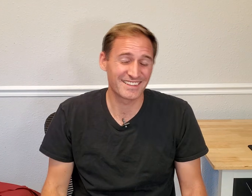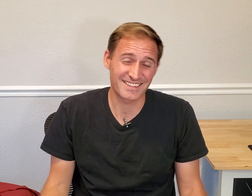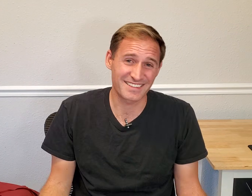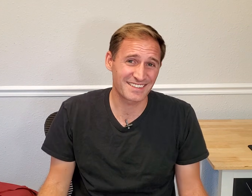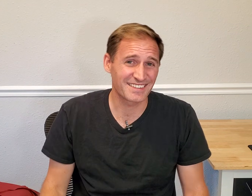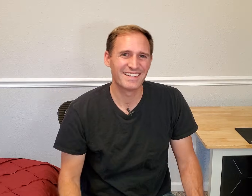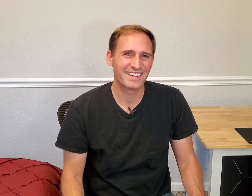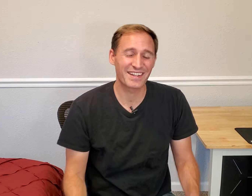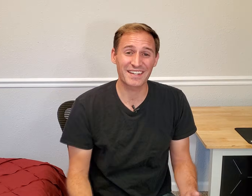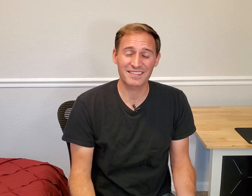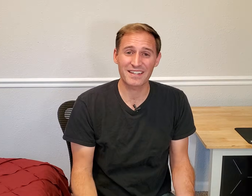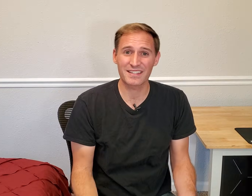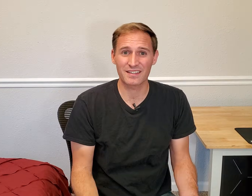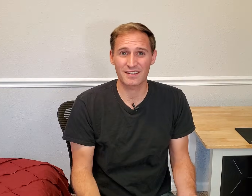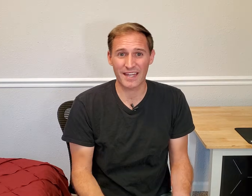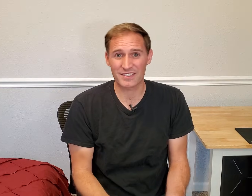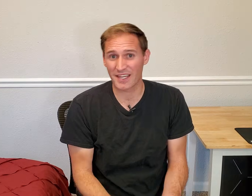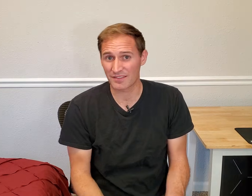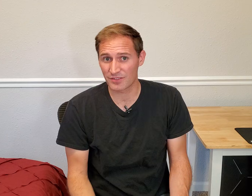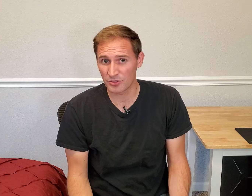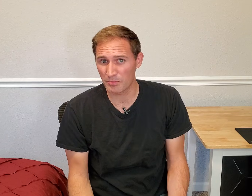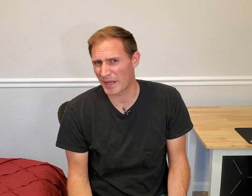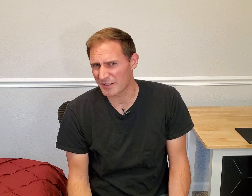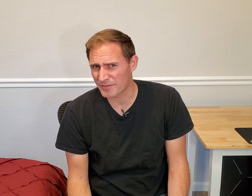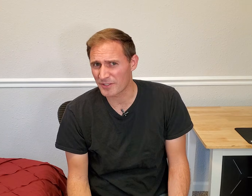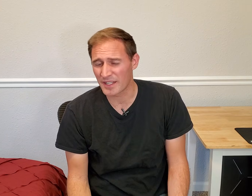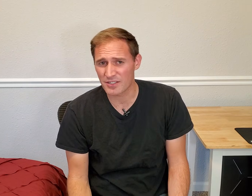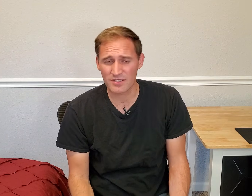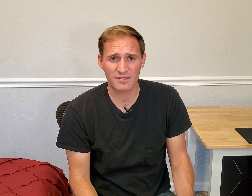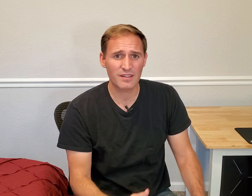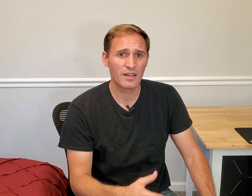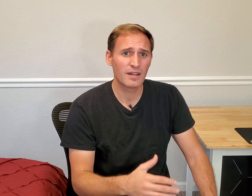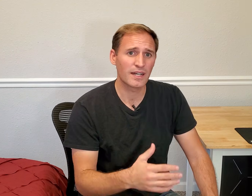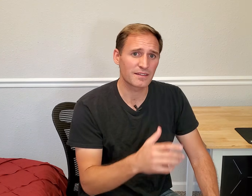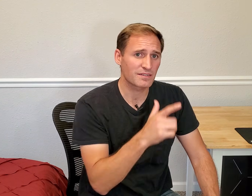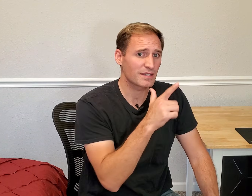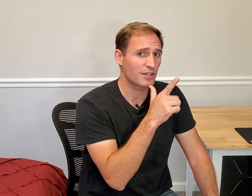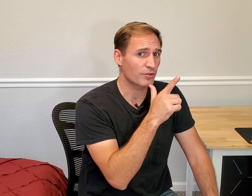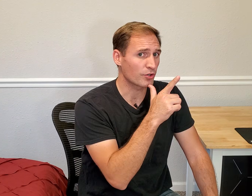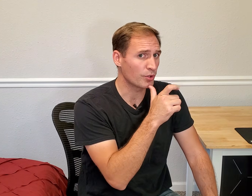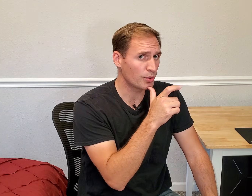just is. The next sign actually has two minor variations that's either who